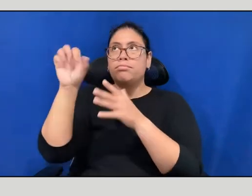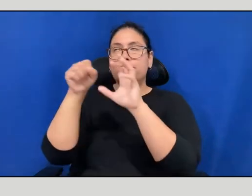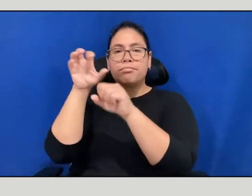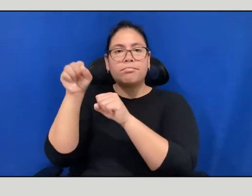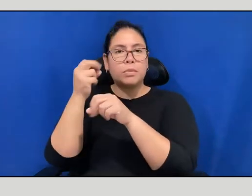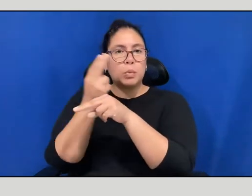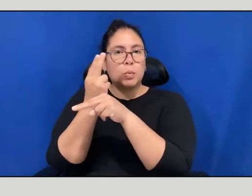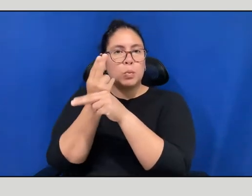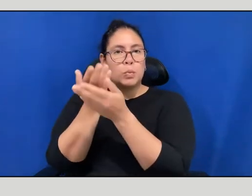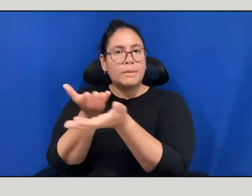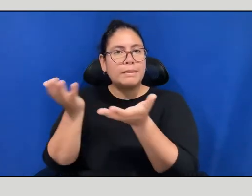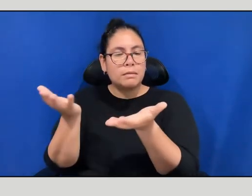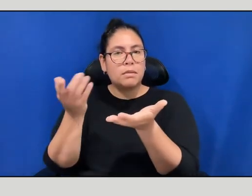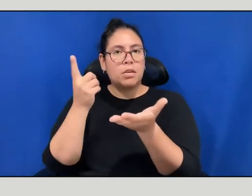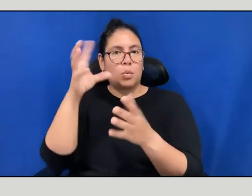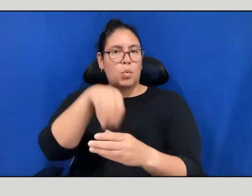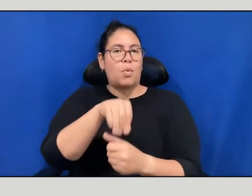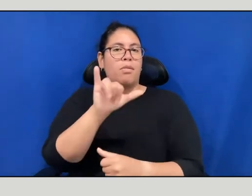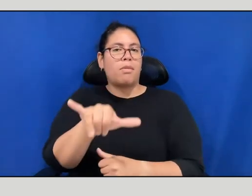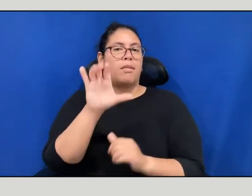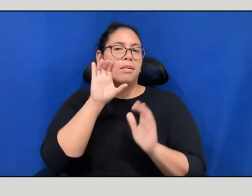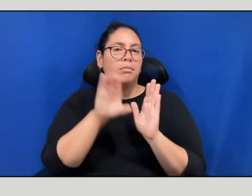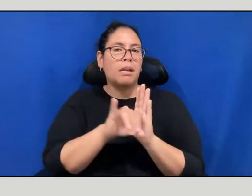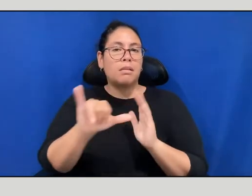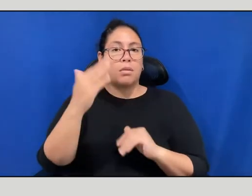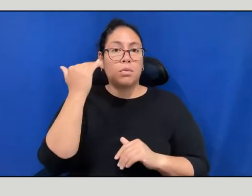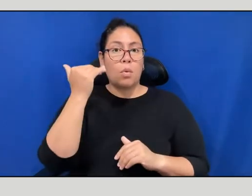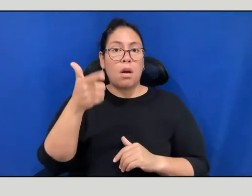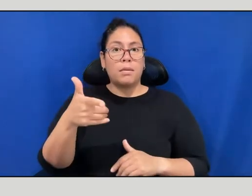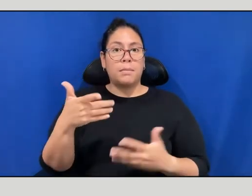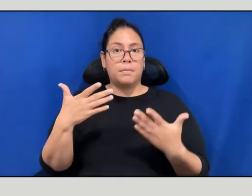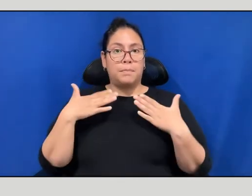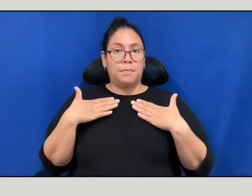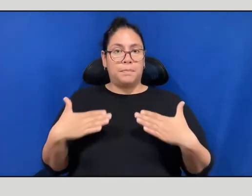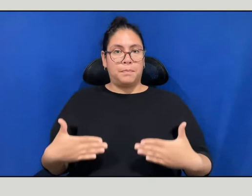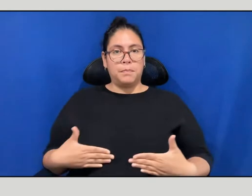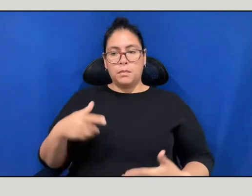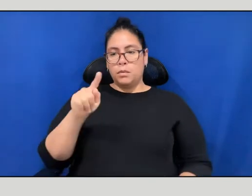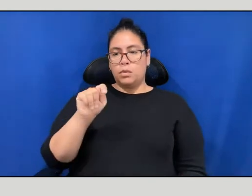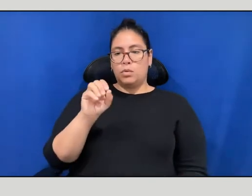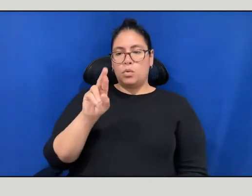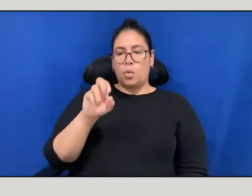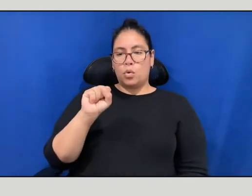That's the reason why the torso of the figure and the head of the figure and part of the,